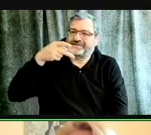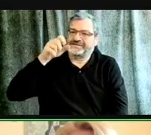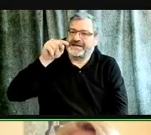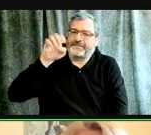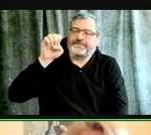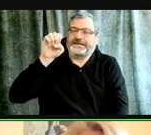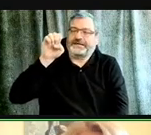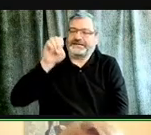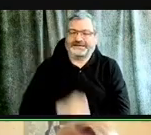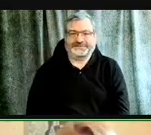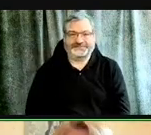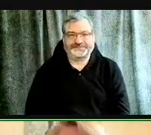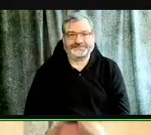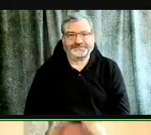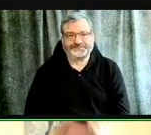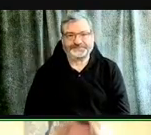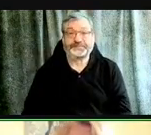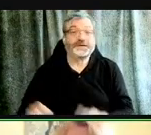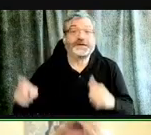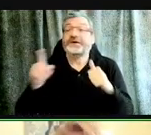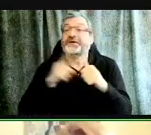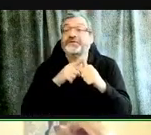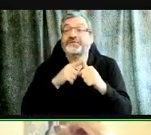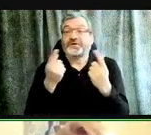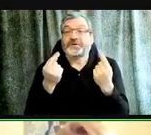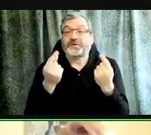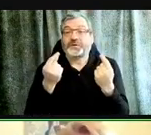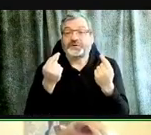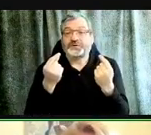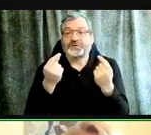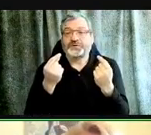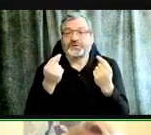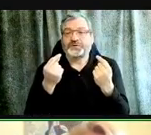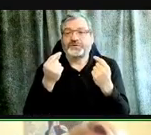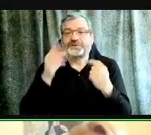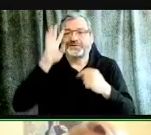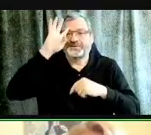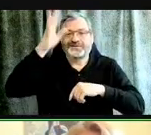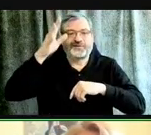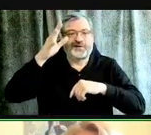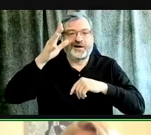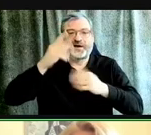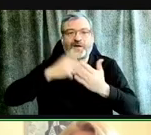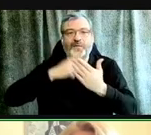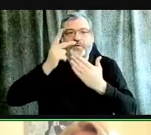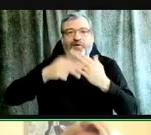The first thing that we did is we created a program called Sit, Stay, Heal, Heal,